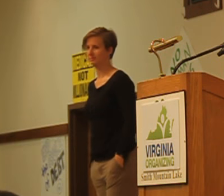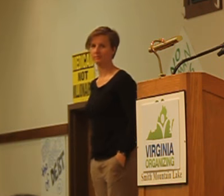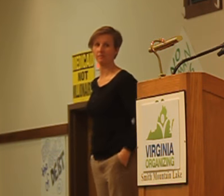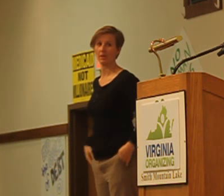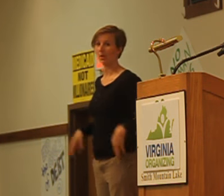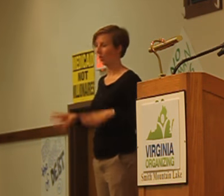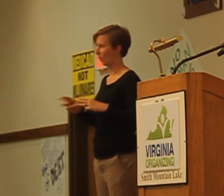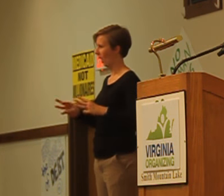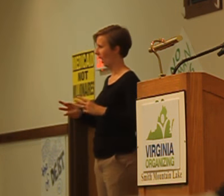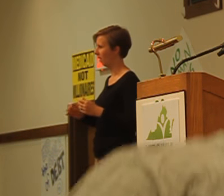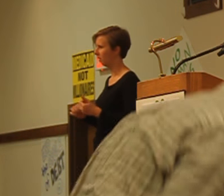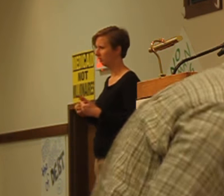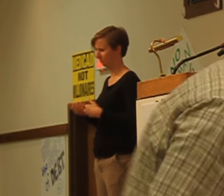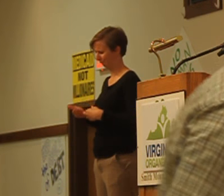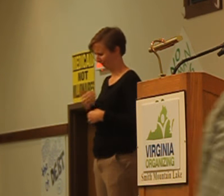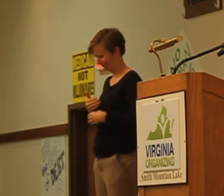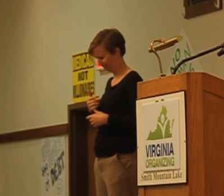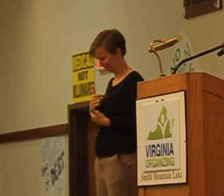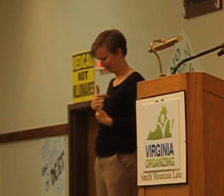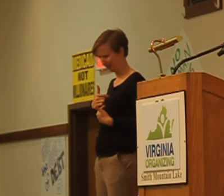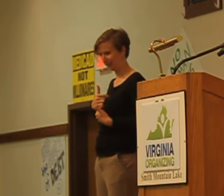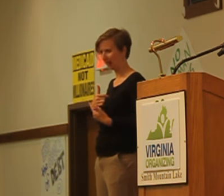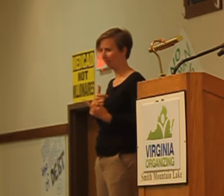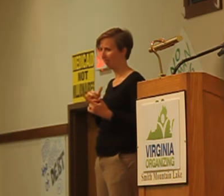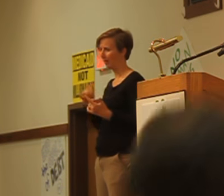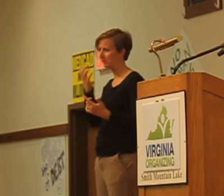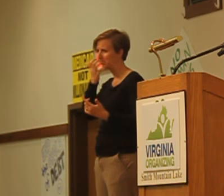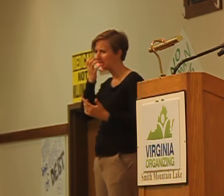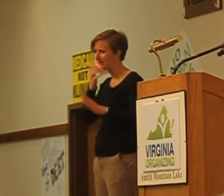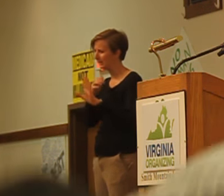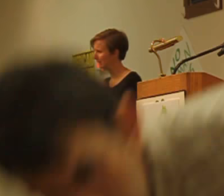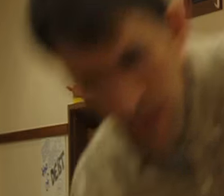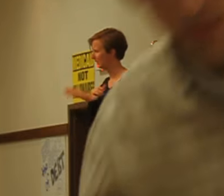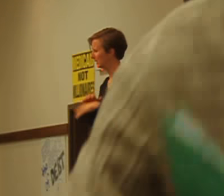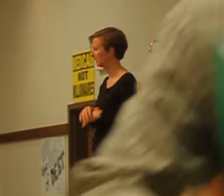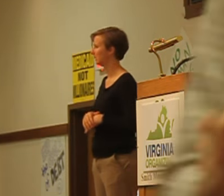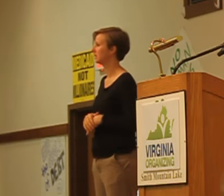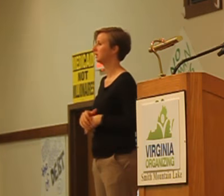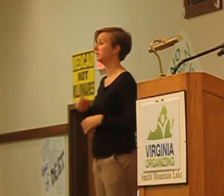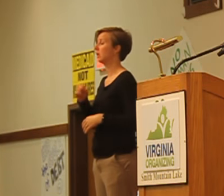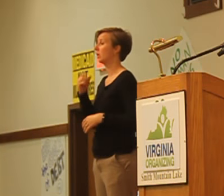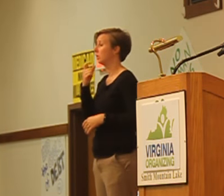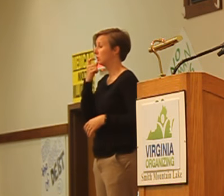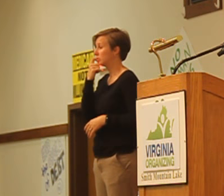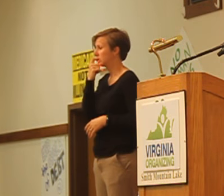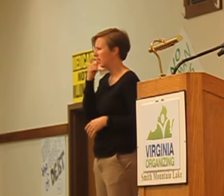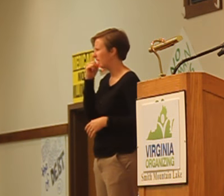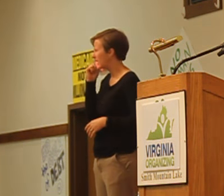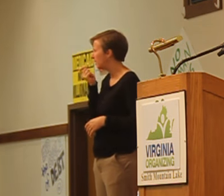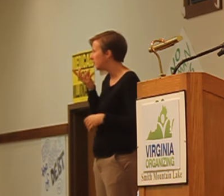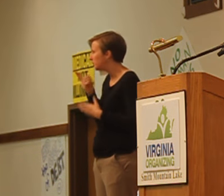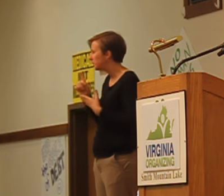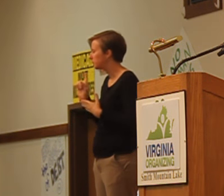Well, I don't know how you follow that. So recently, a few weeks ago,